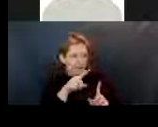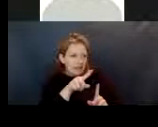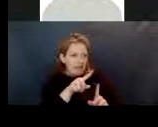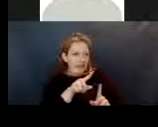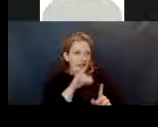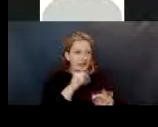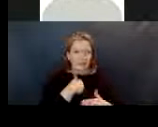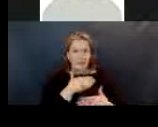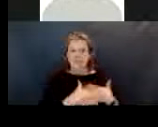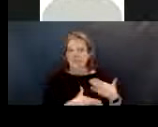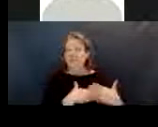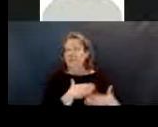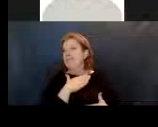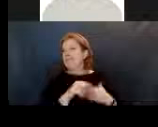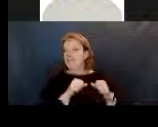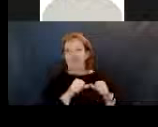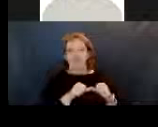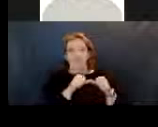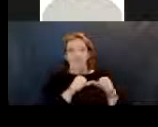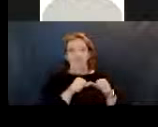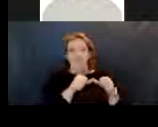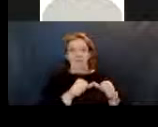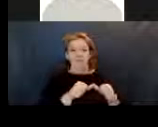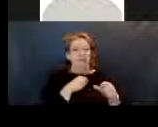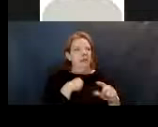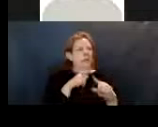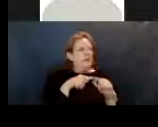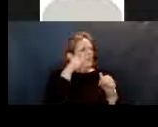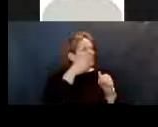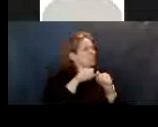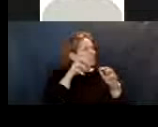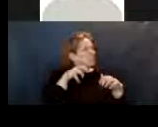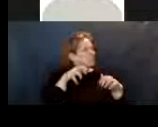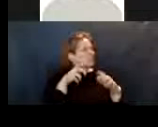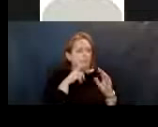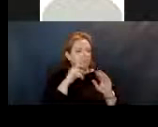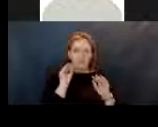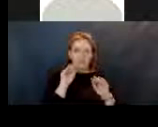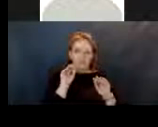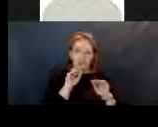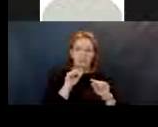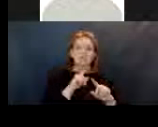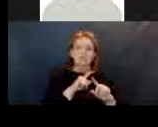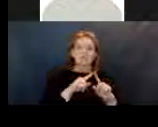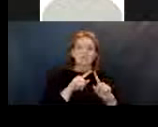I didn't remember any rain but I did discover that there are hills on the other side of